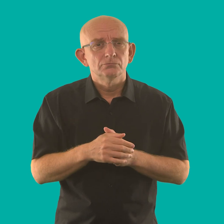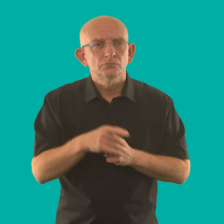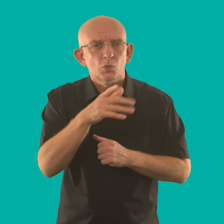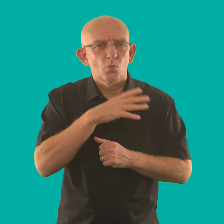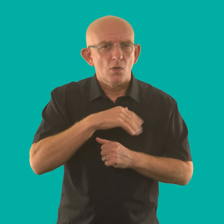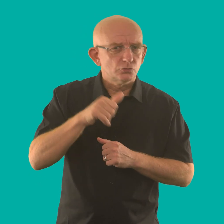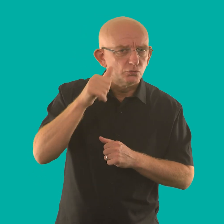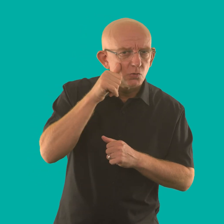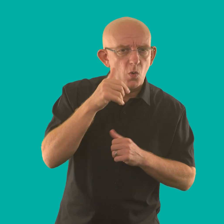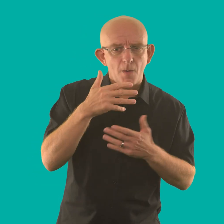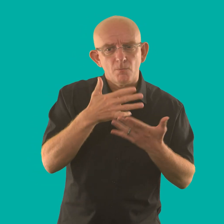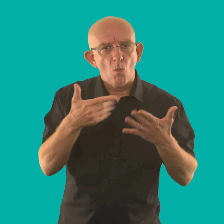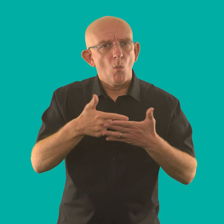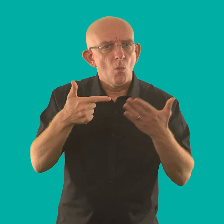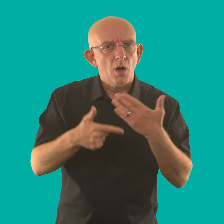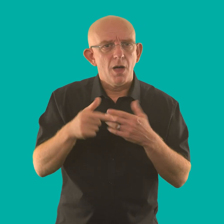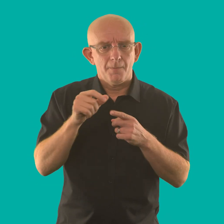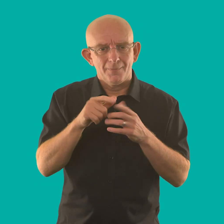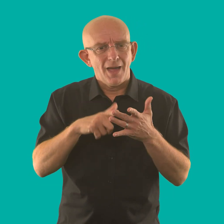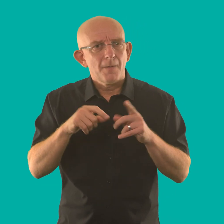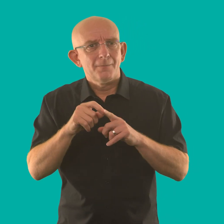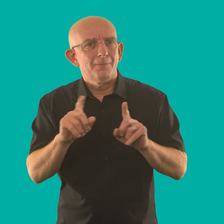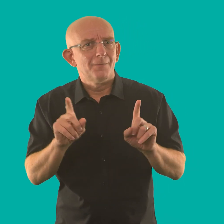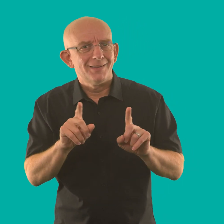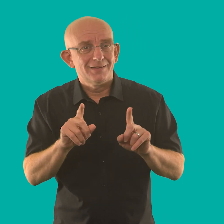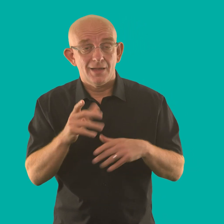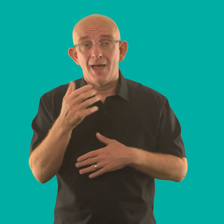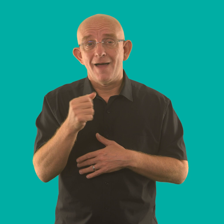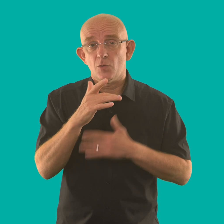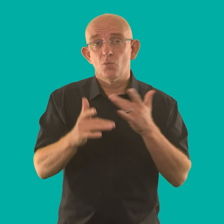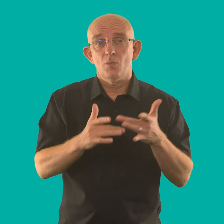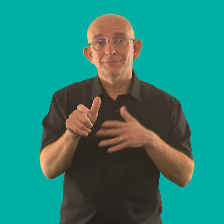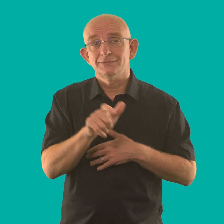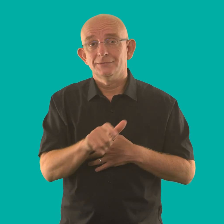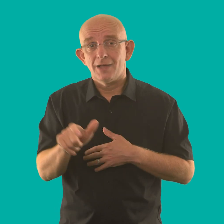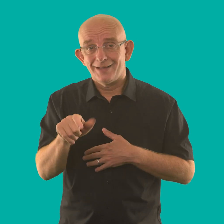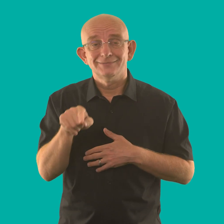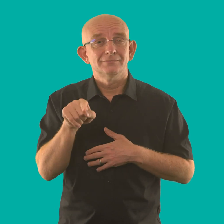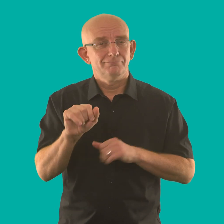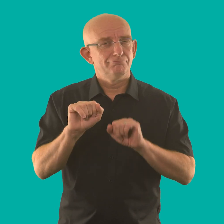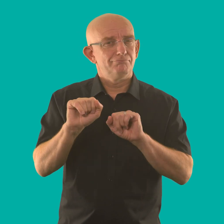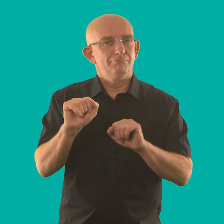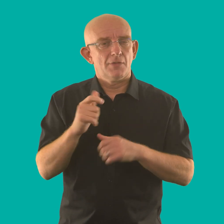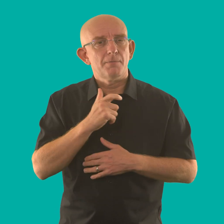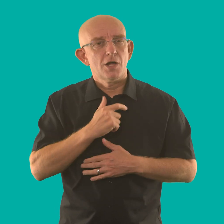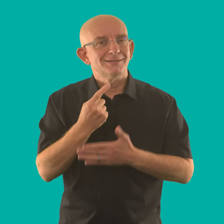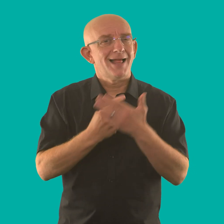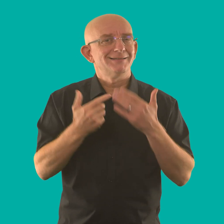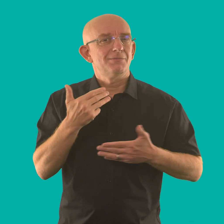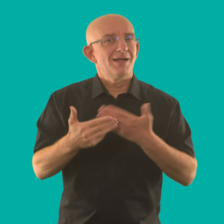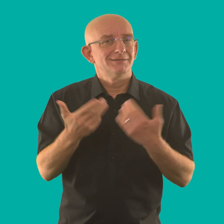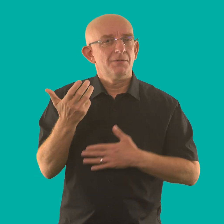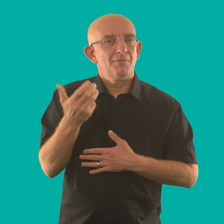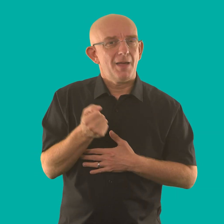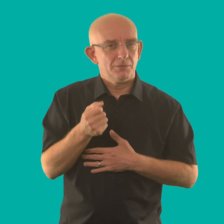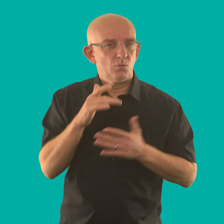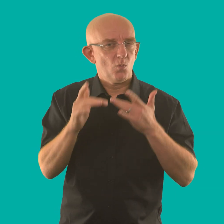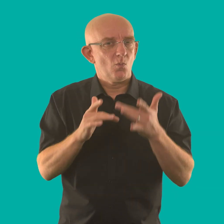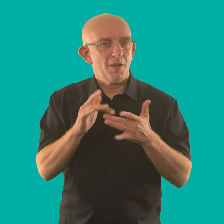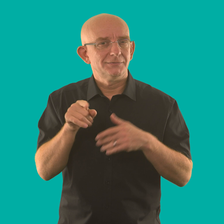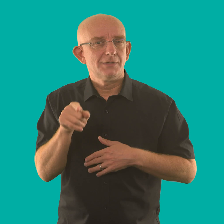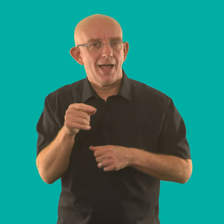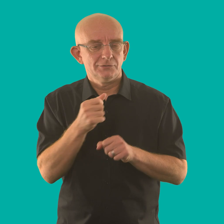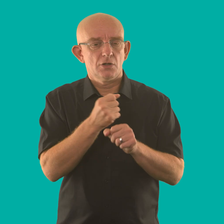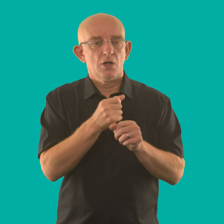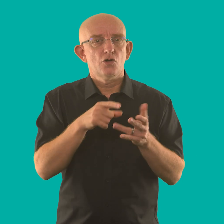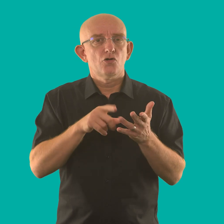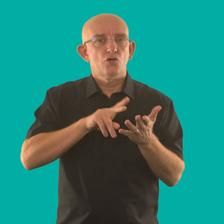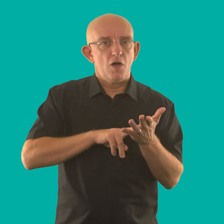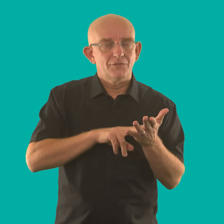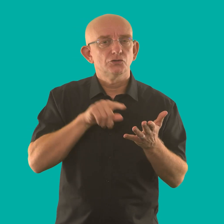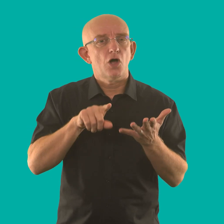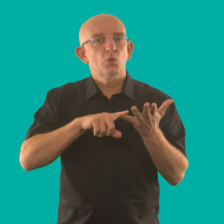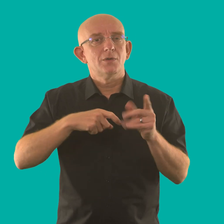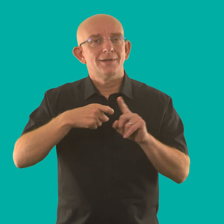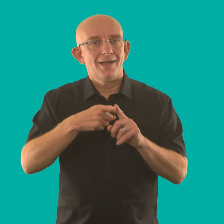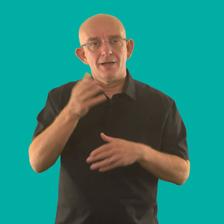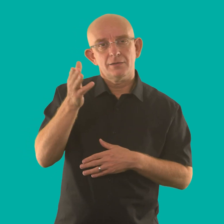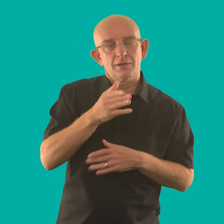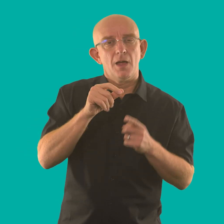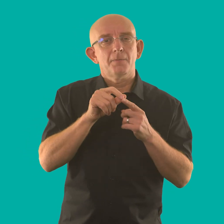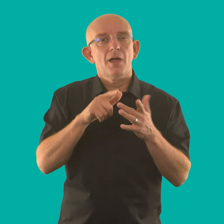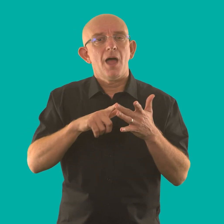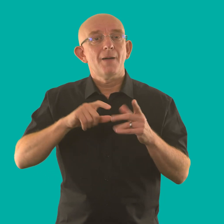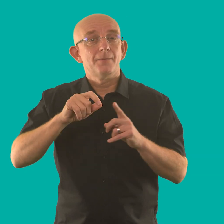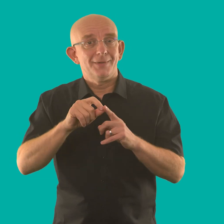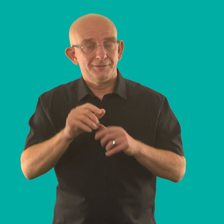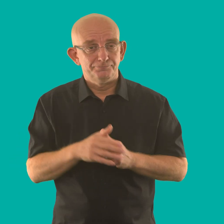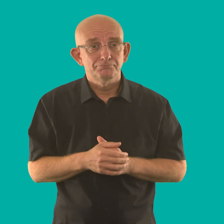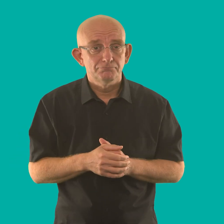To find out more about PIP, go to the Personal Independence Payment website at gov.uk/pip